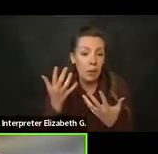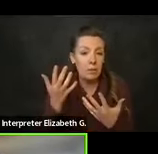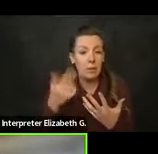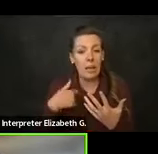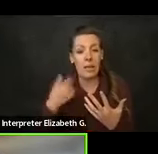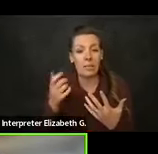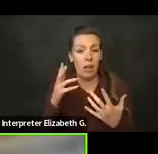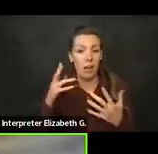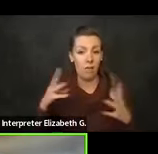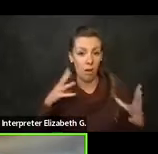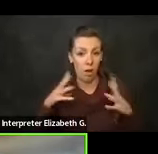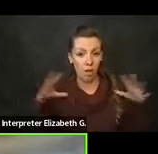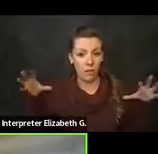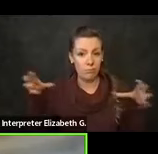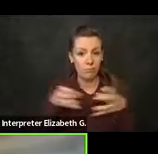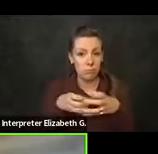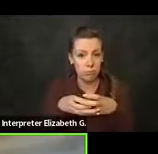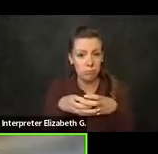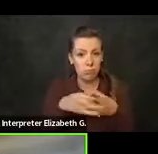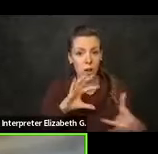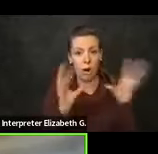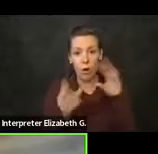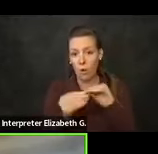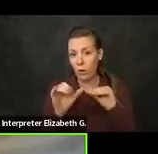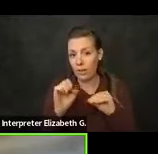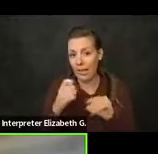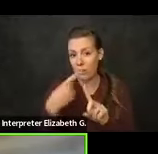Our overall case rate is 11.1 cases per